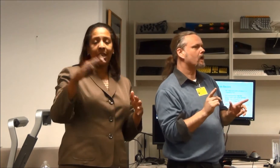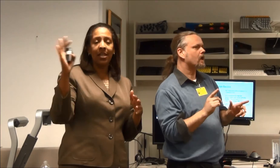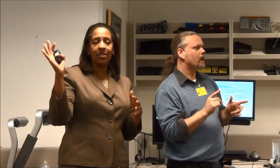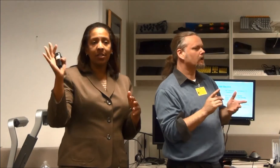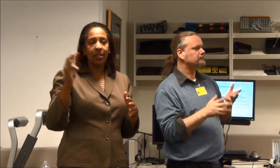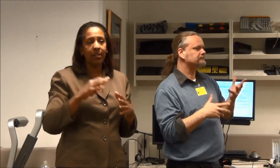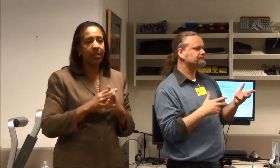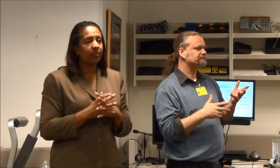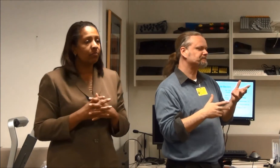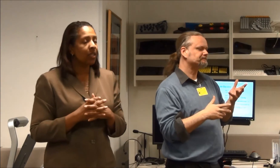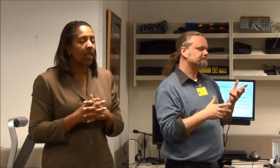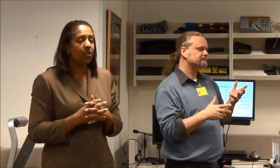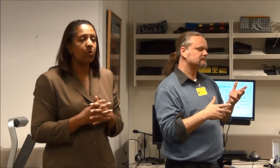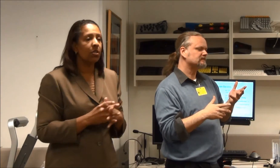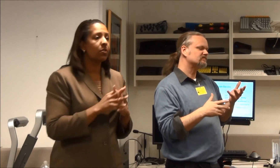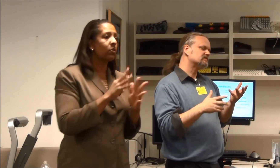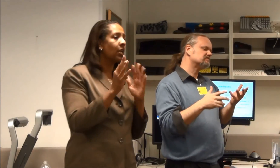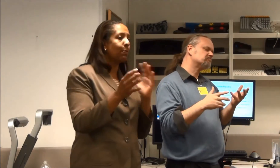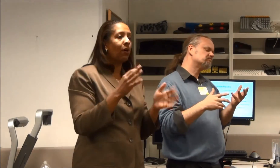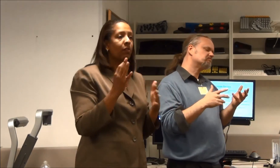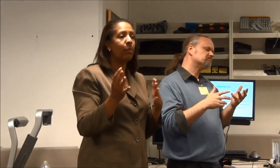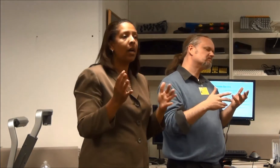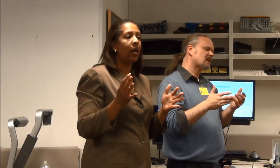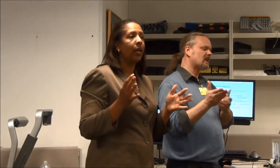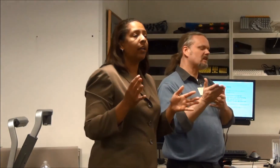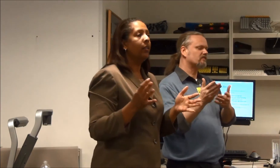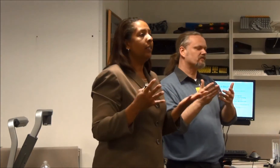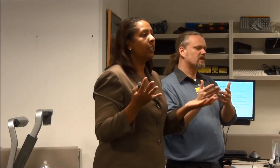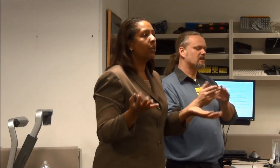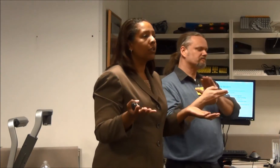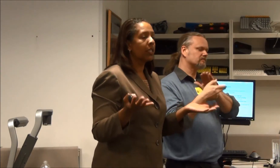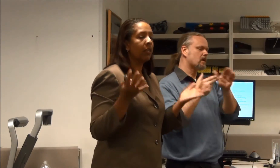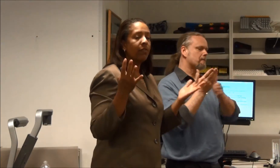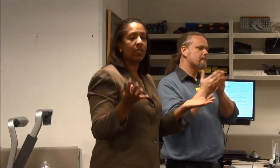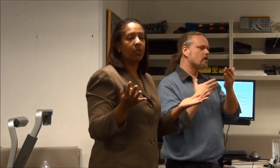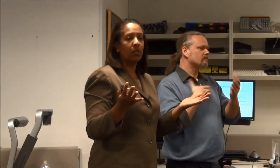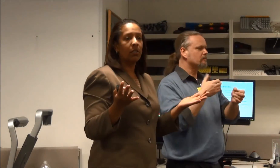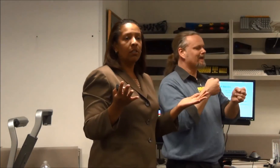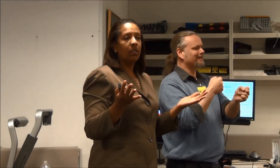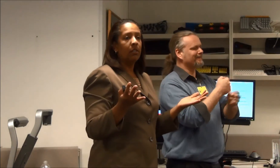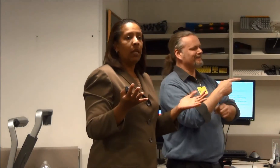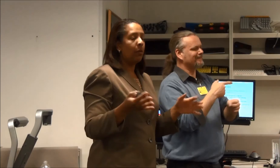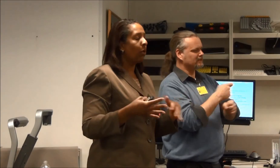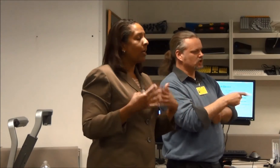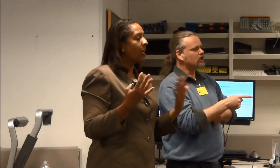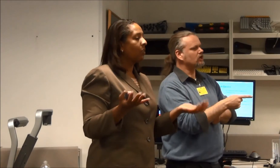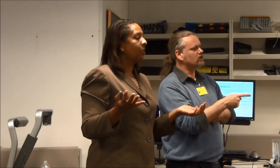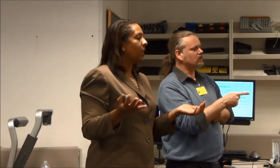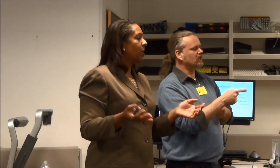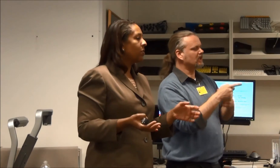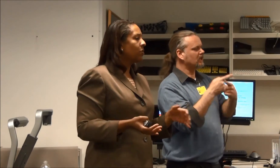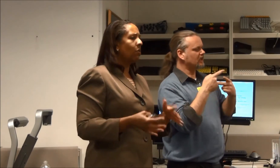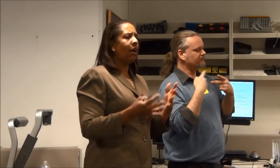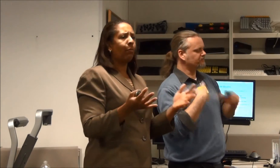of an ancillary diagnosis as part of my yearly physical and when my doctor says, do you have